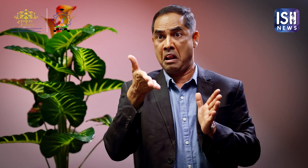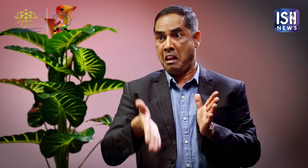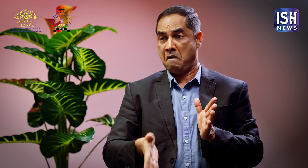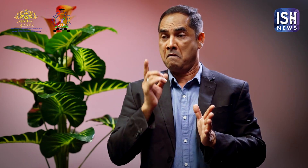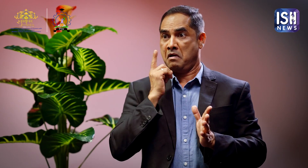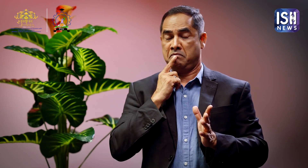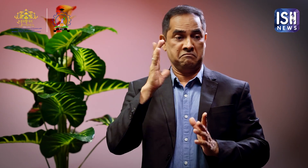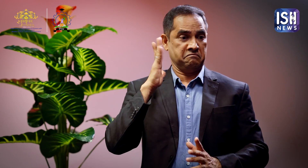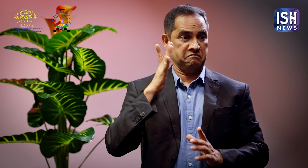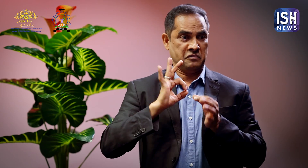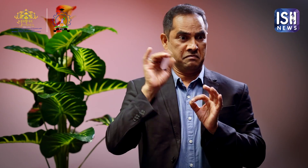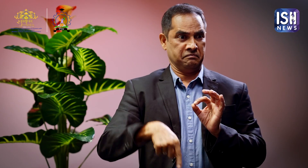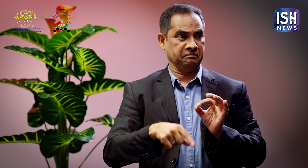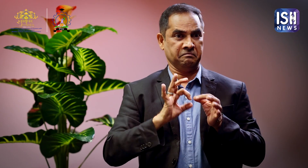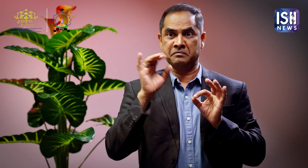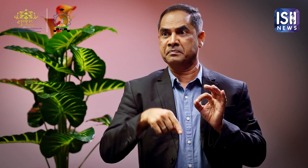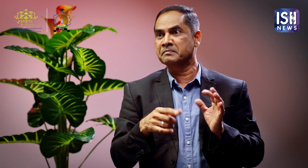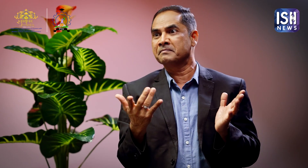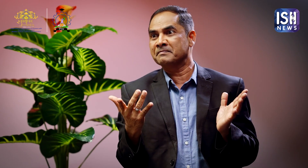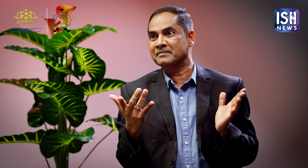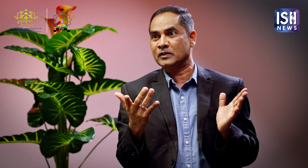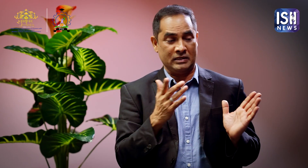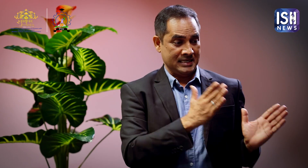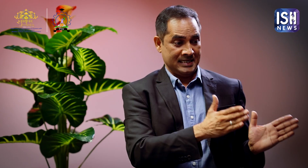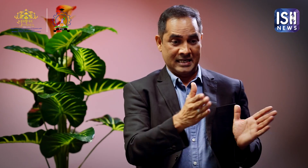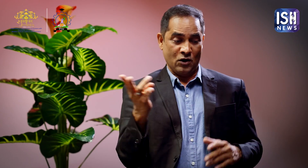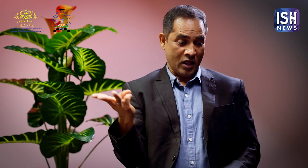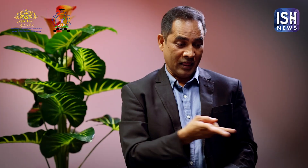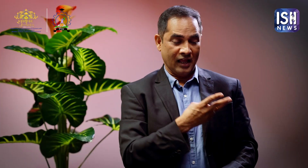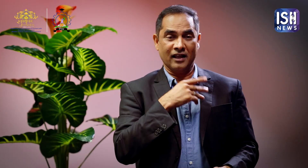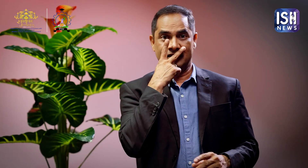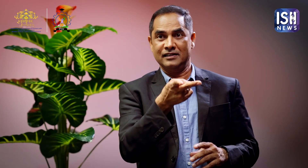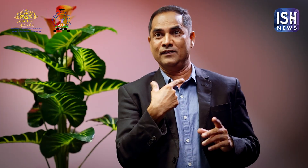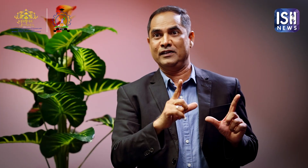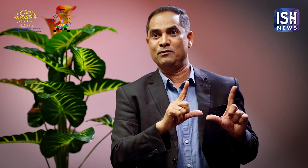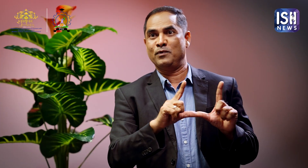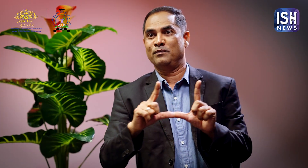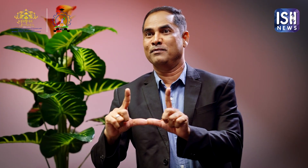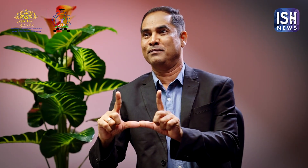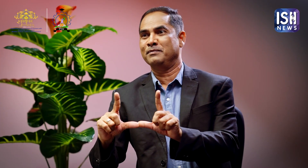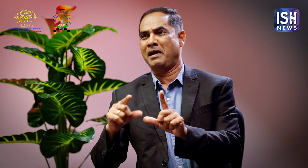In this current generation, Deaf individuals are much more determined, insisting on having interpreters. I’ve lived through these different generations and observed them closely.